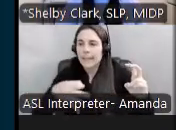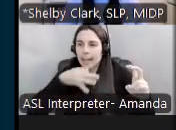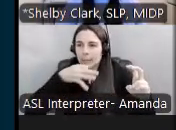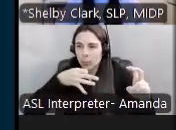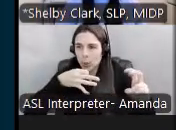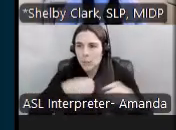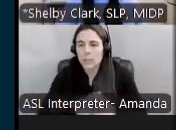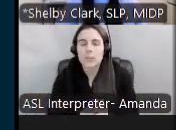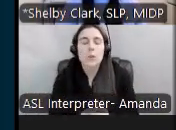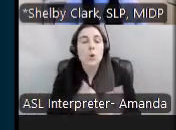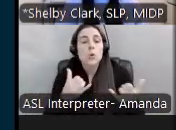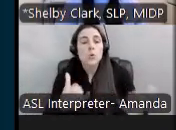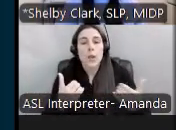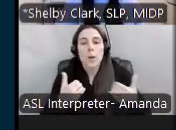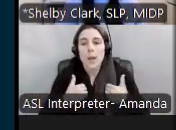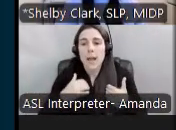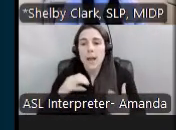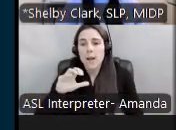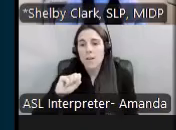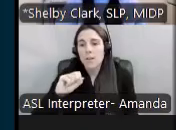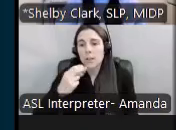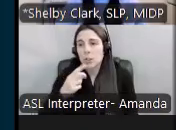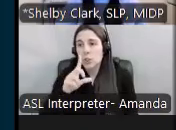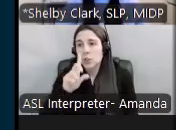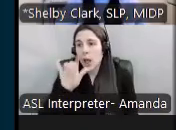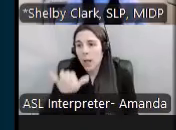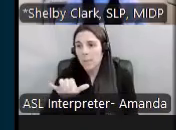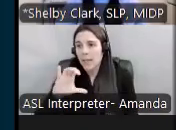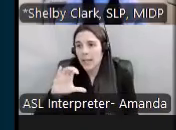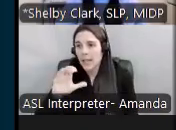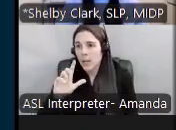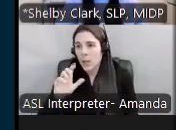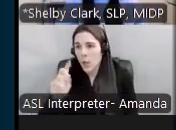thrilled to have Shelby Clark talk to us about language